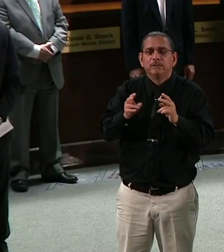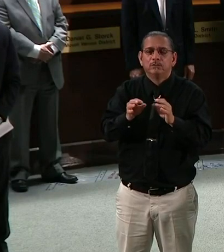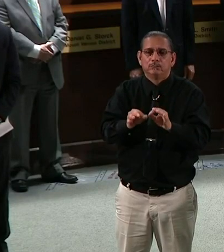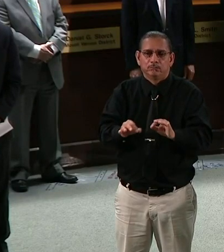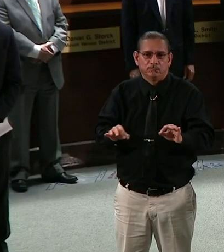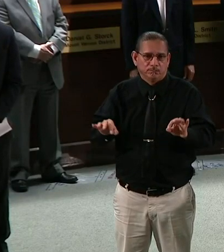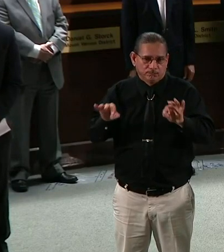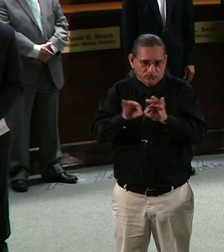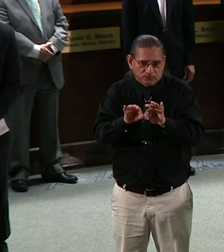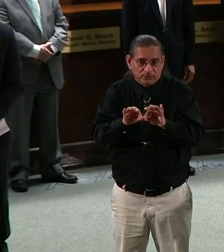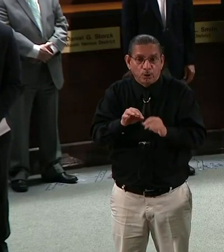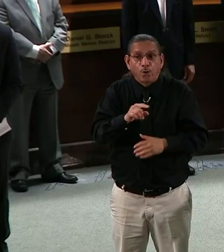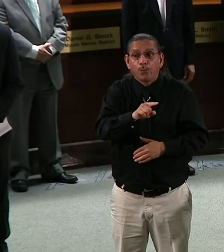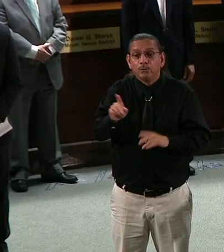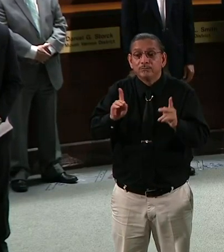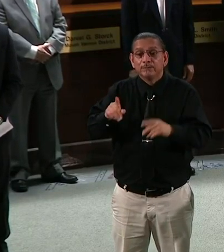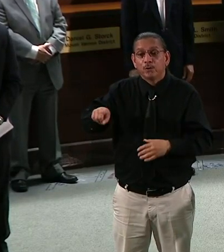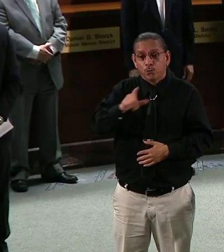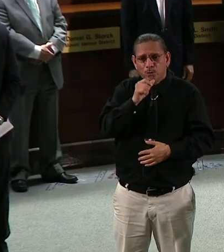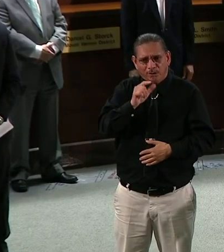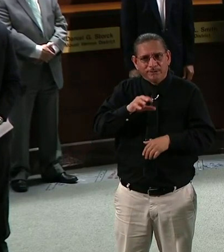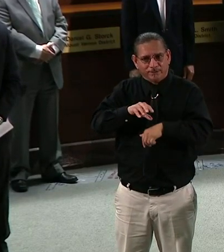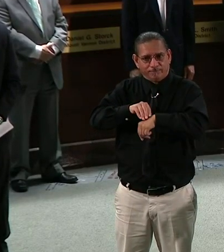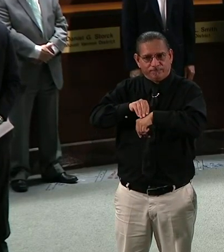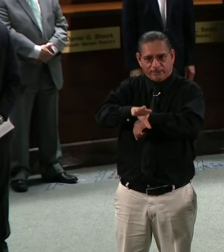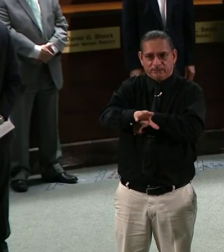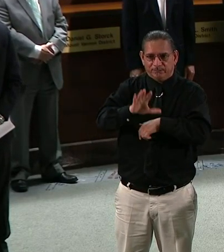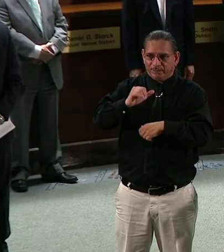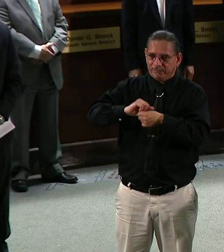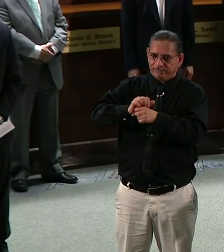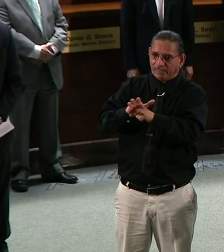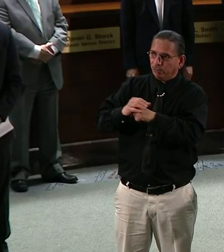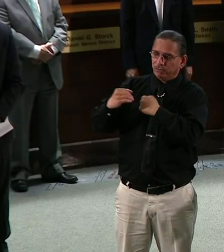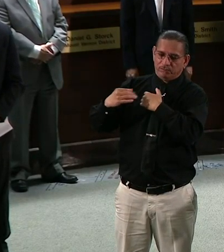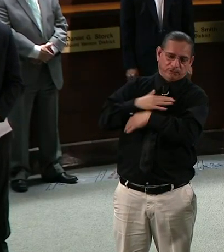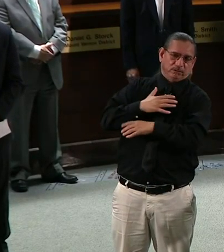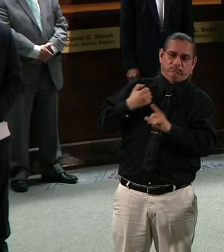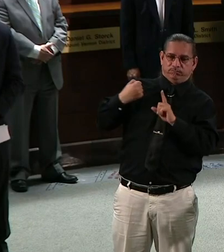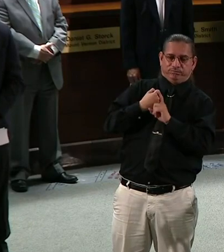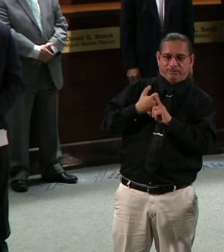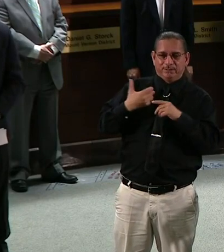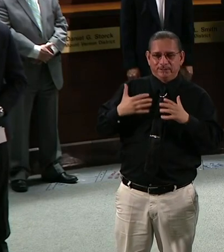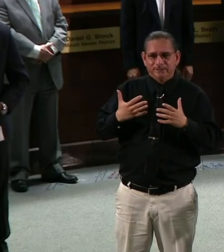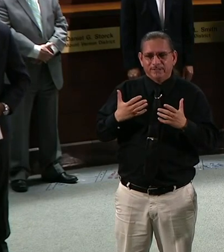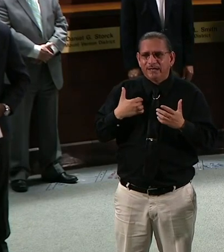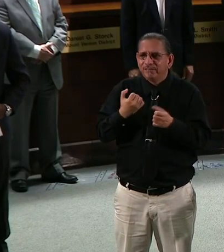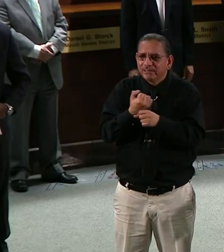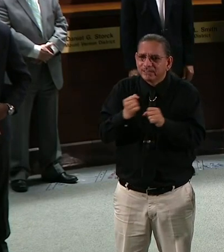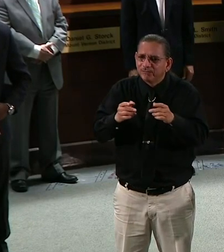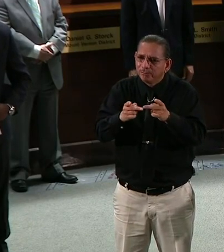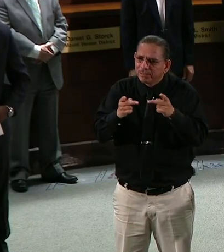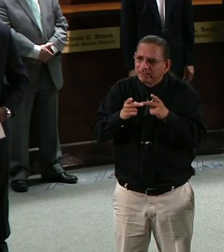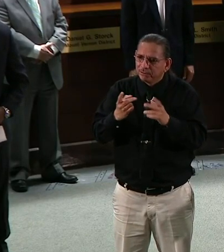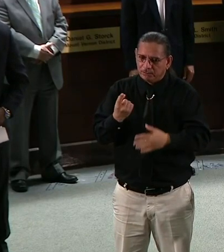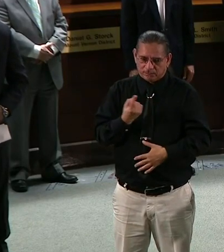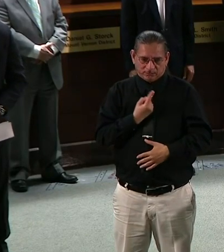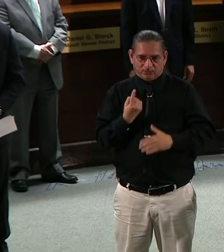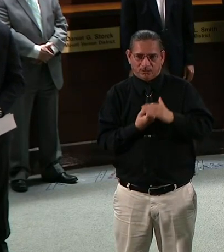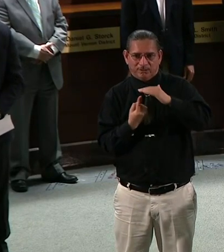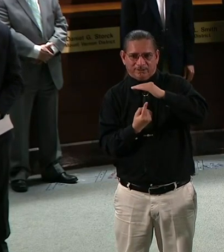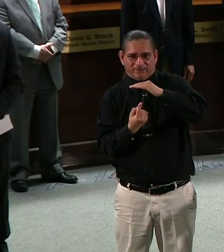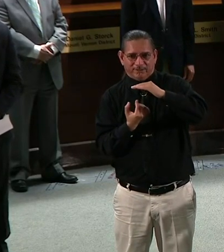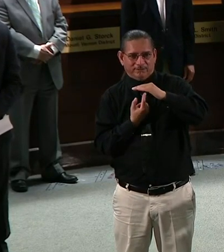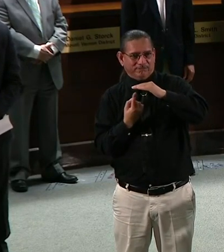WHEN YOU HAVE. THANK IT DEPENDS